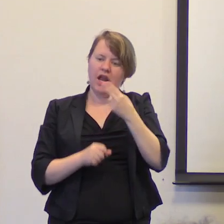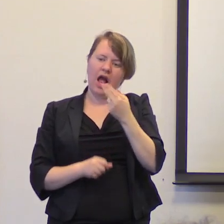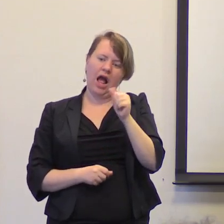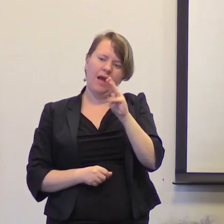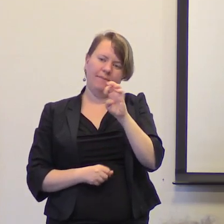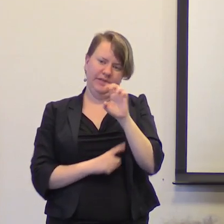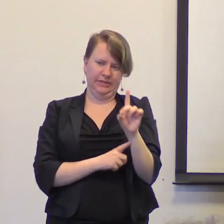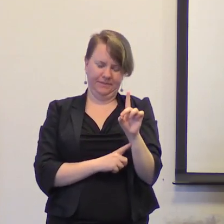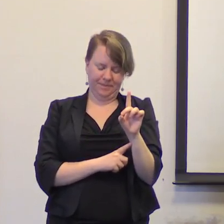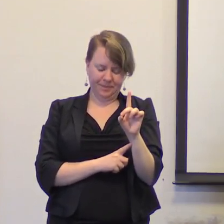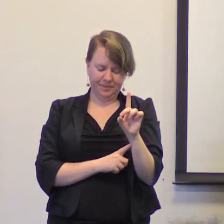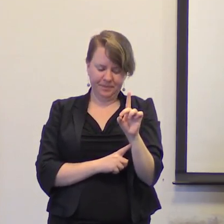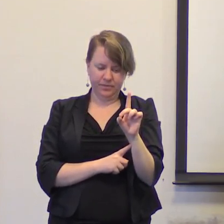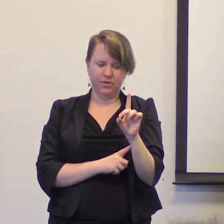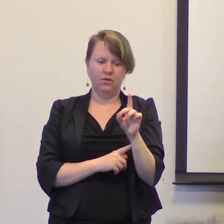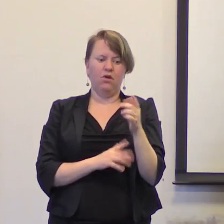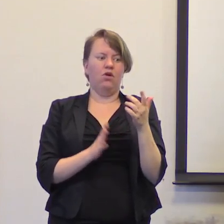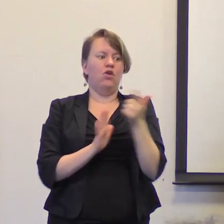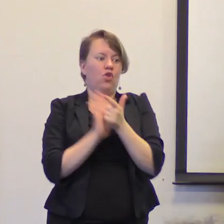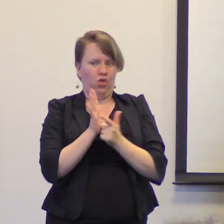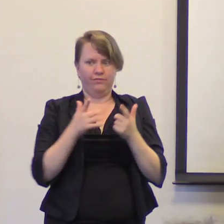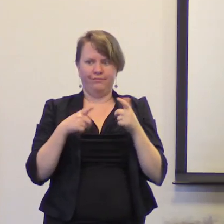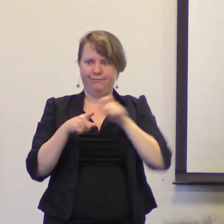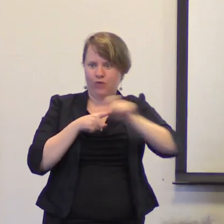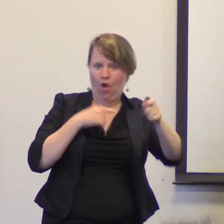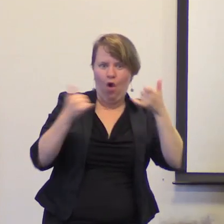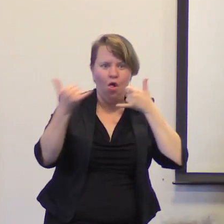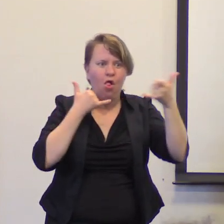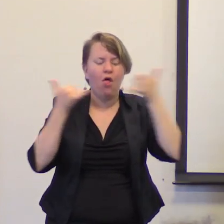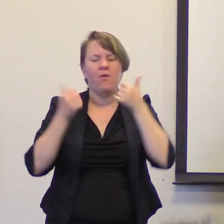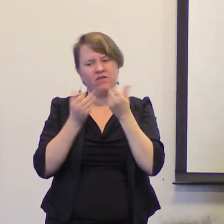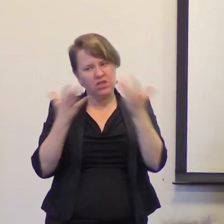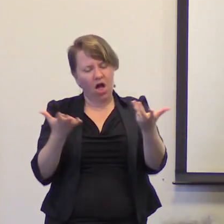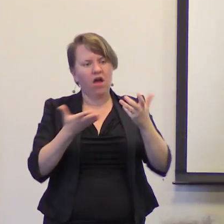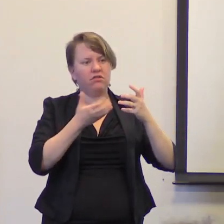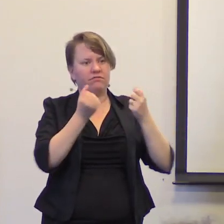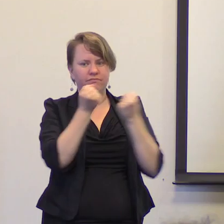The lawyers get back on the phone, and we have a lot of allies, including a former ACLU